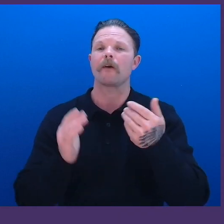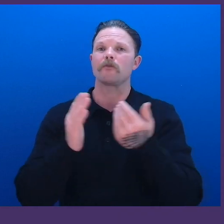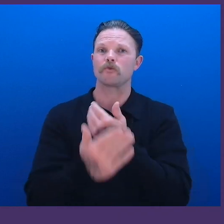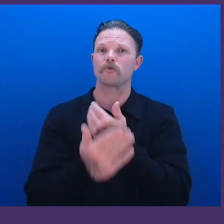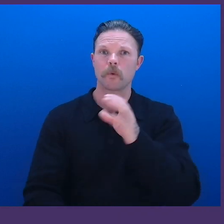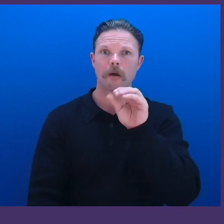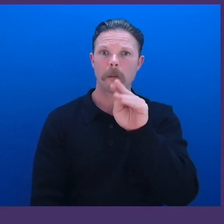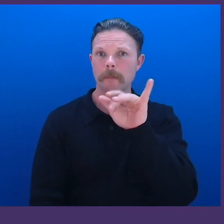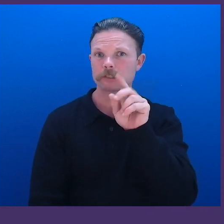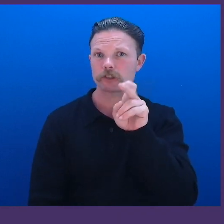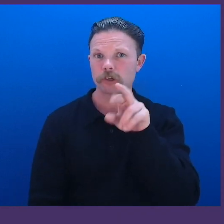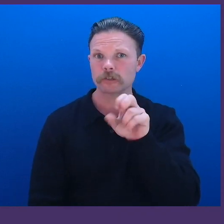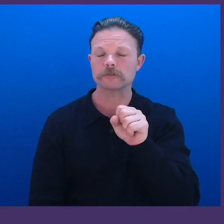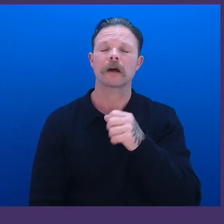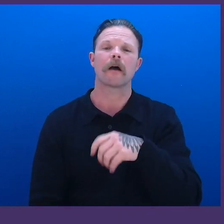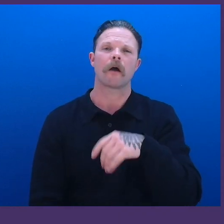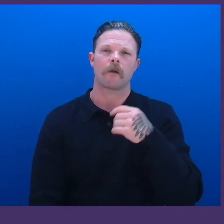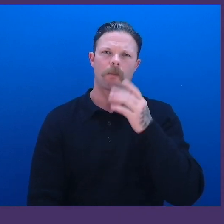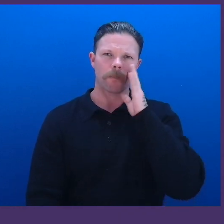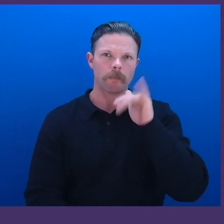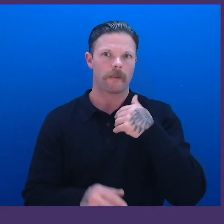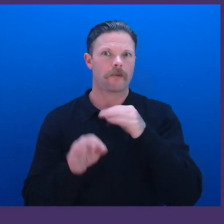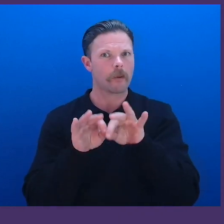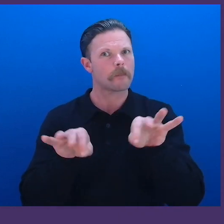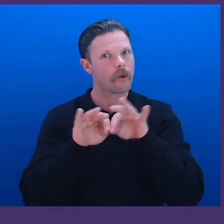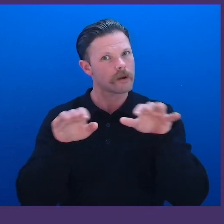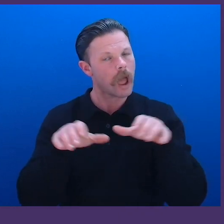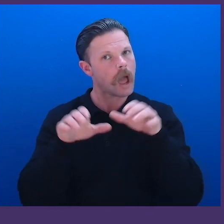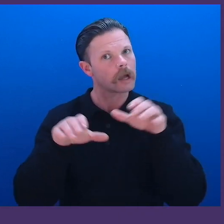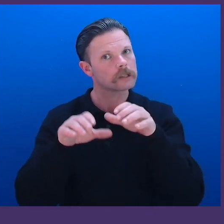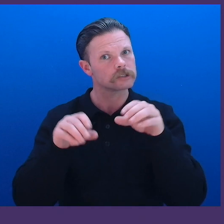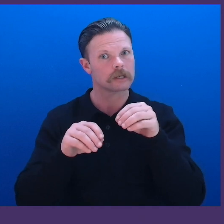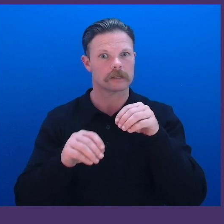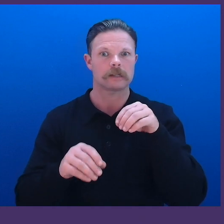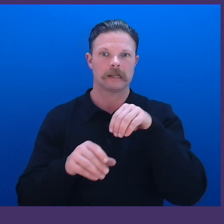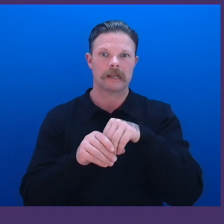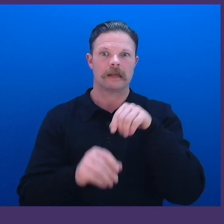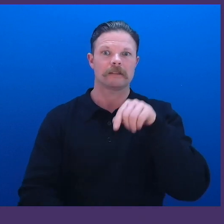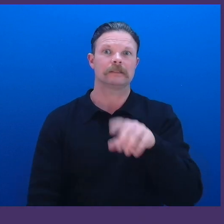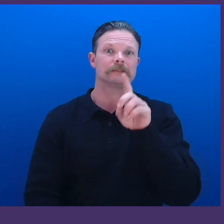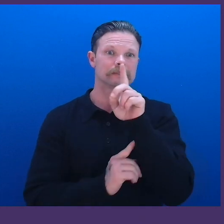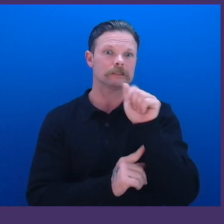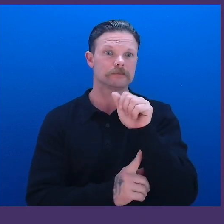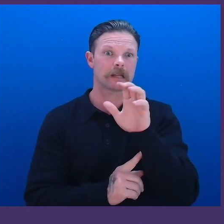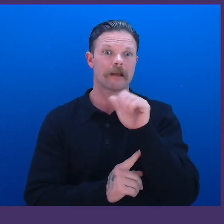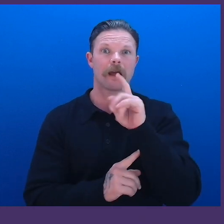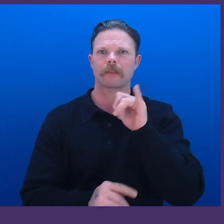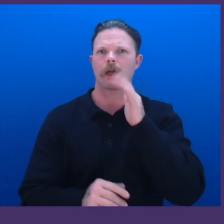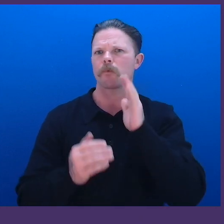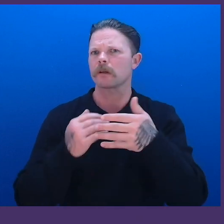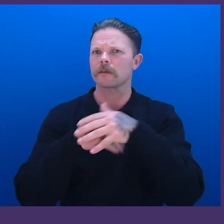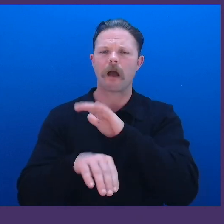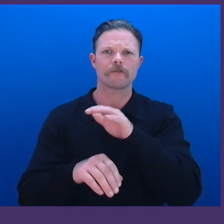there were really important actions in disability such as European Accessibility Act that we will cover and the disability card.